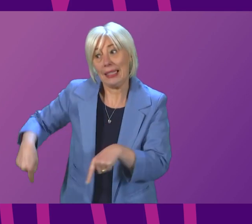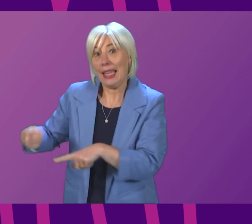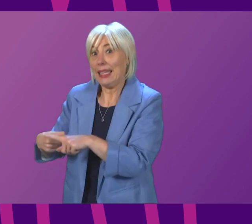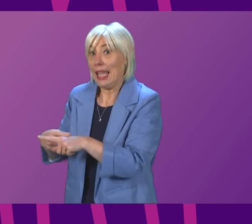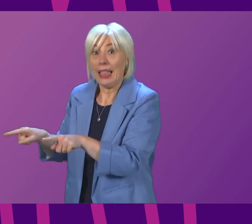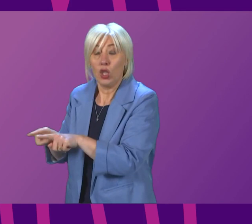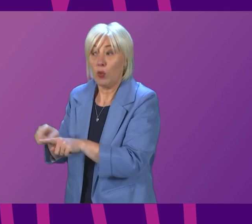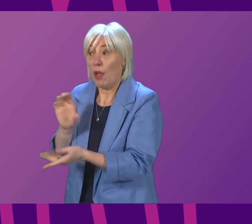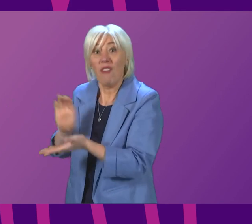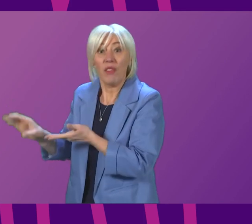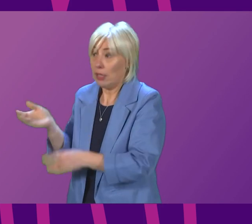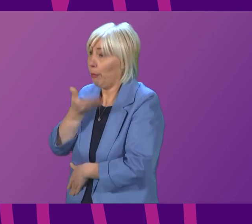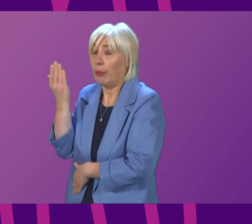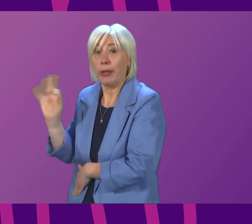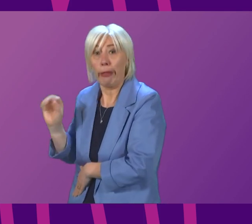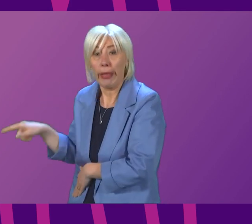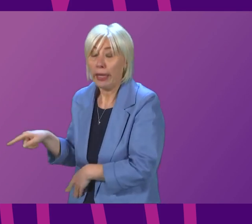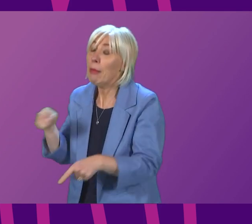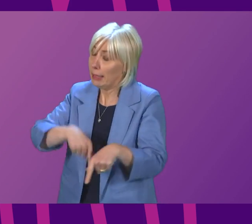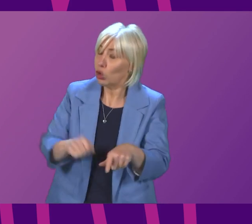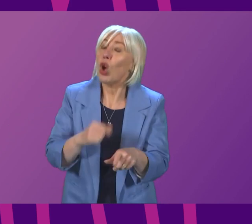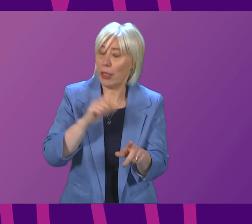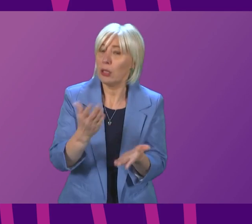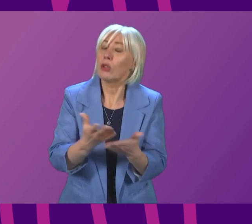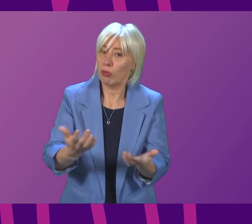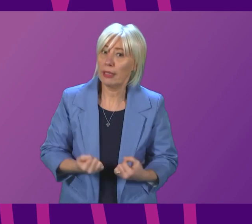getting the money that businesses will get in Scotland.